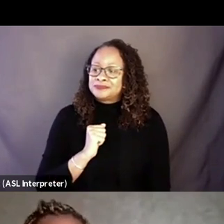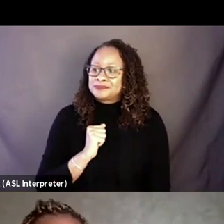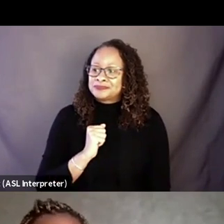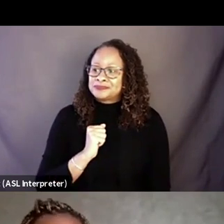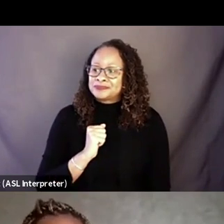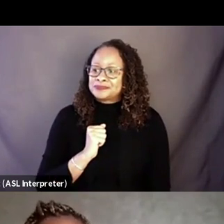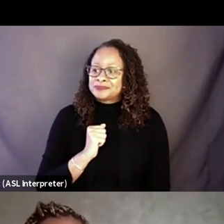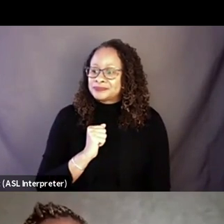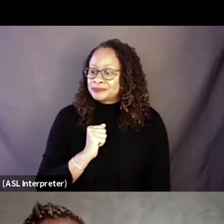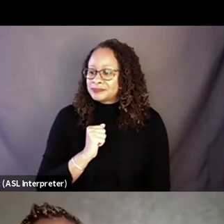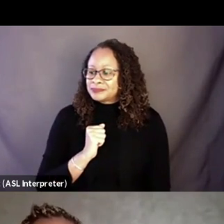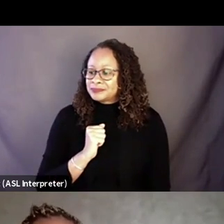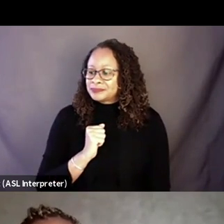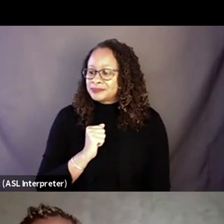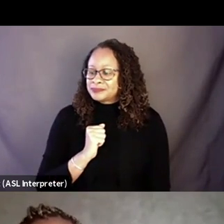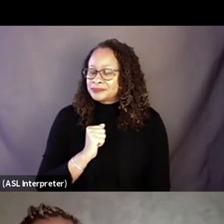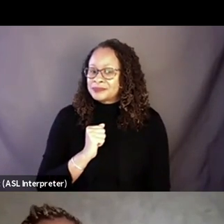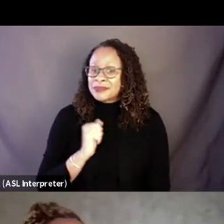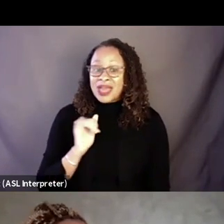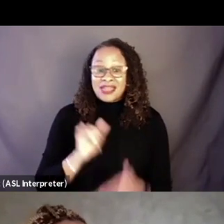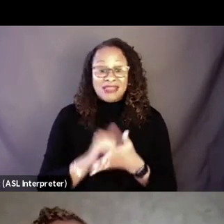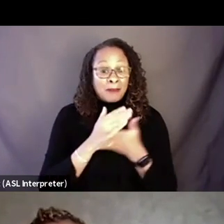of the film was shot in 2013 and it was shot by